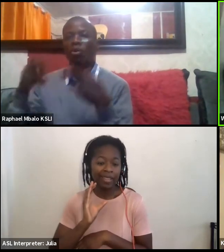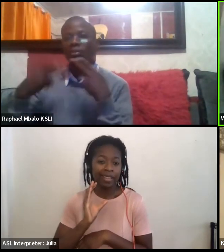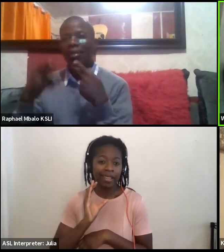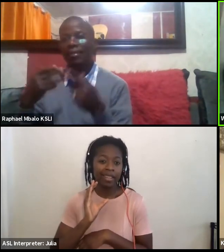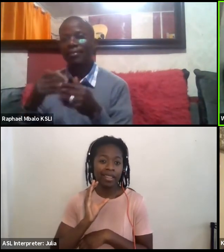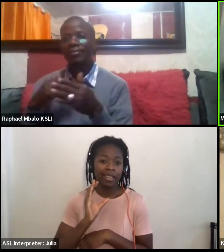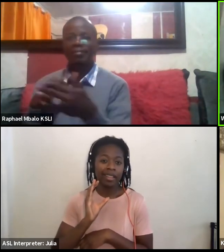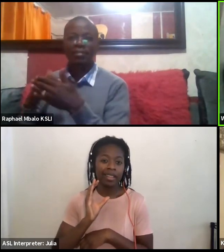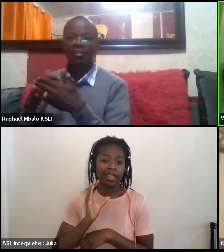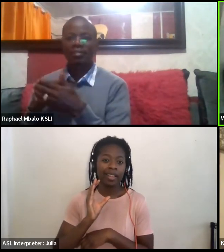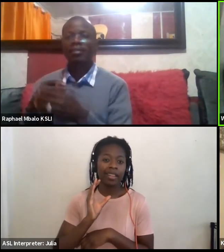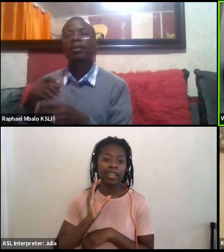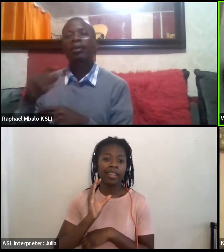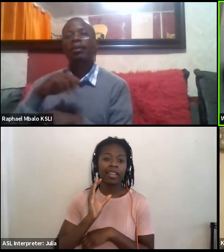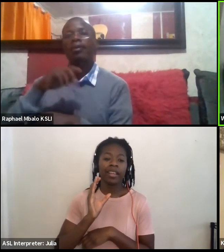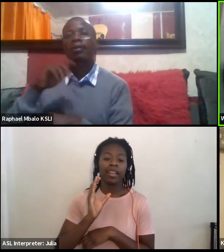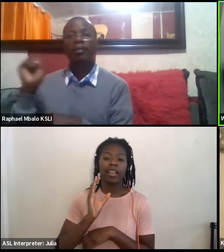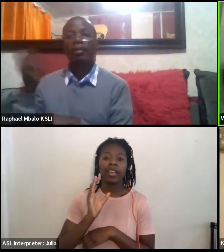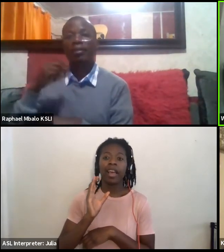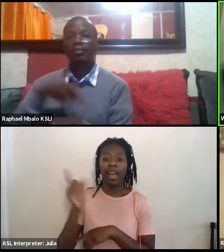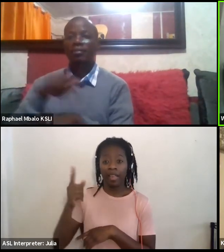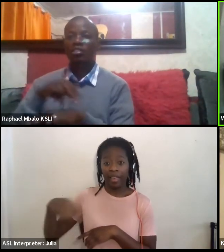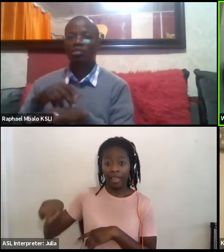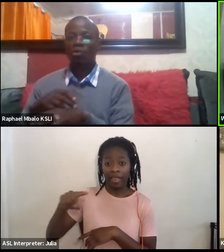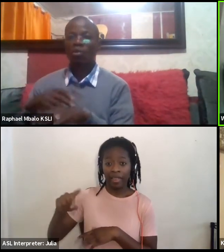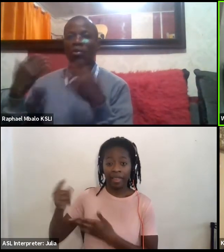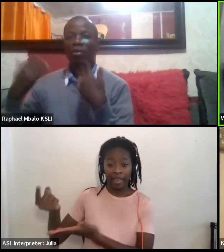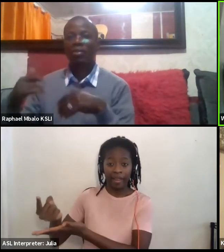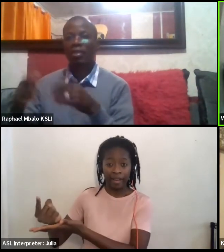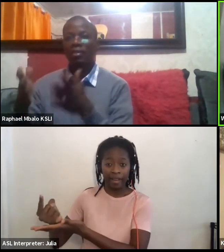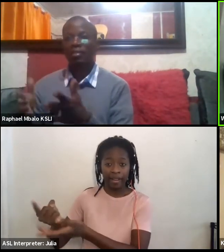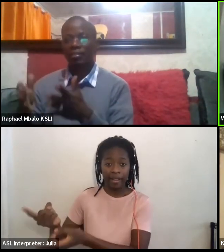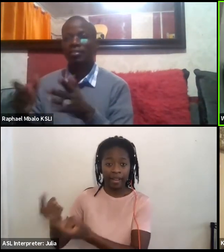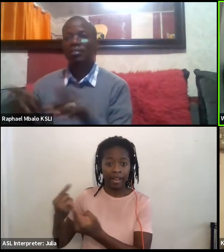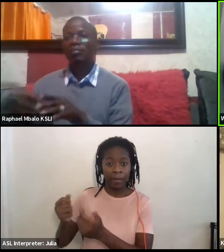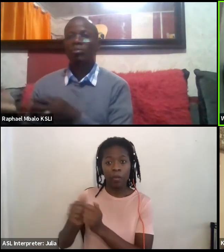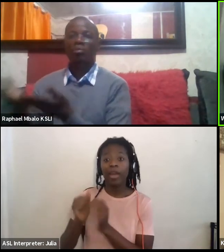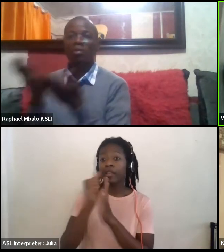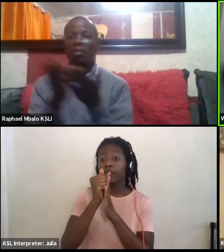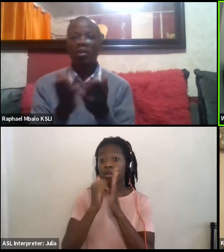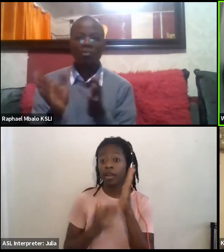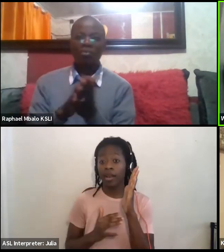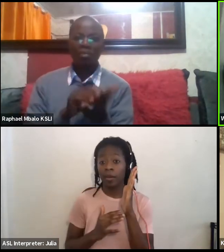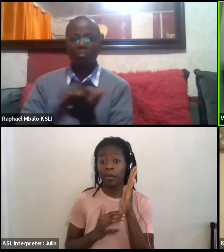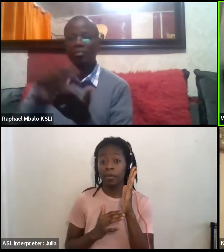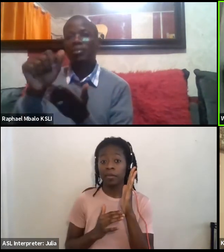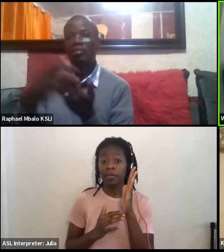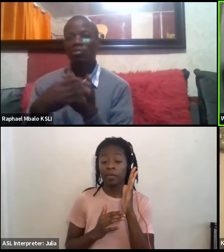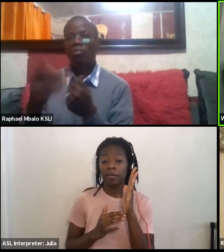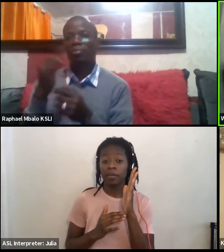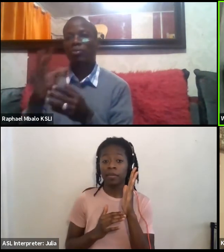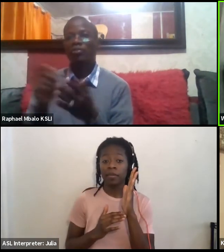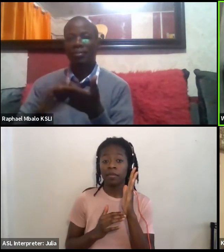and I would literally come with a printed copy of the script hand it to them and then tell them,